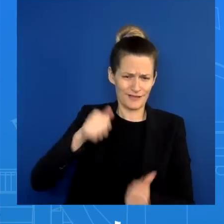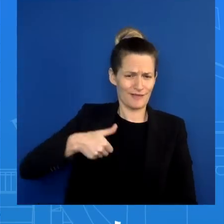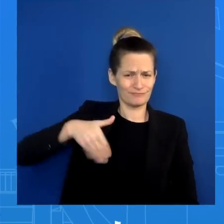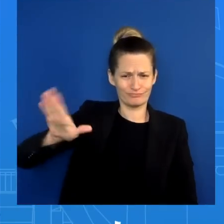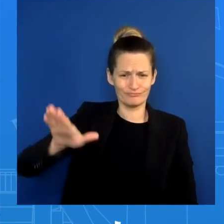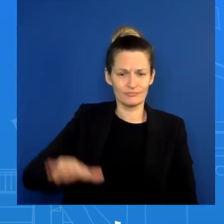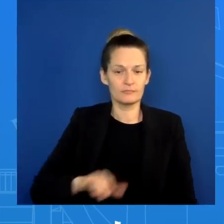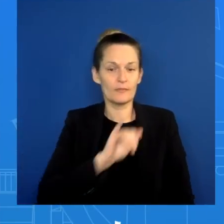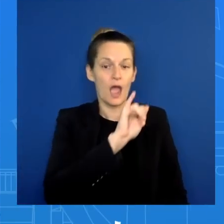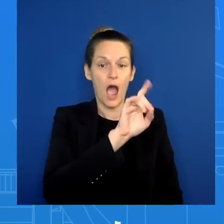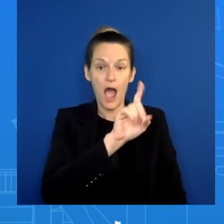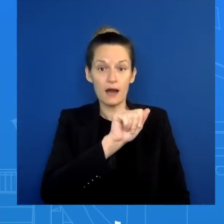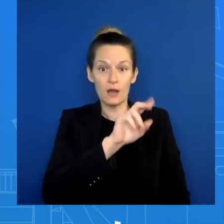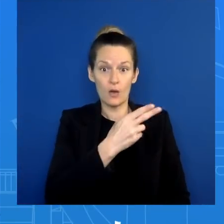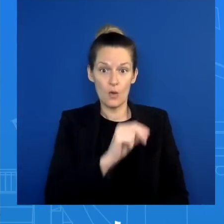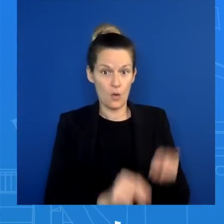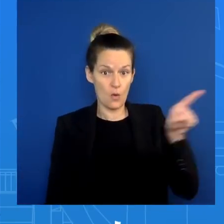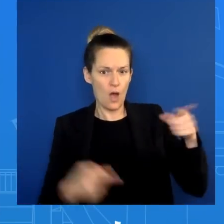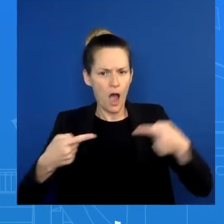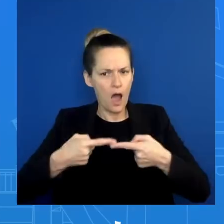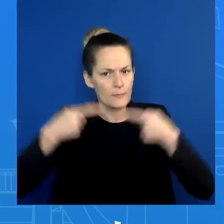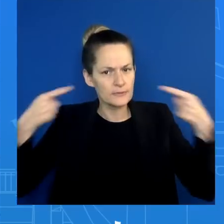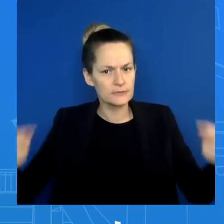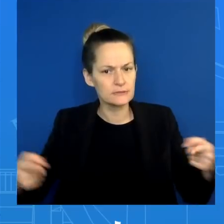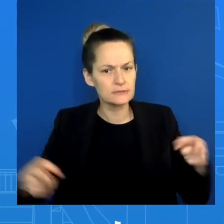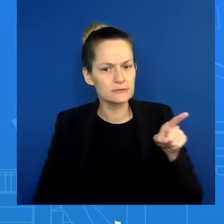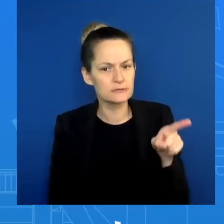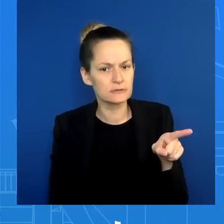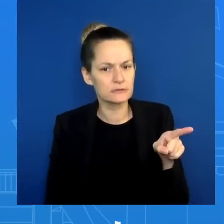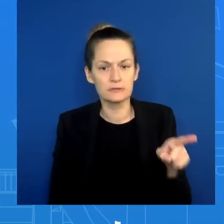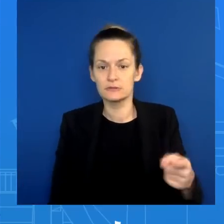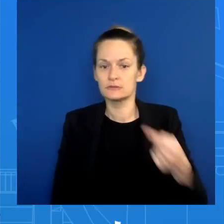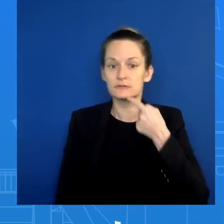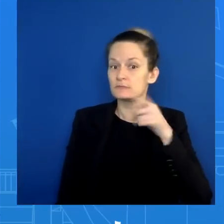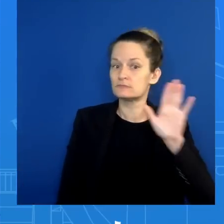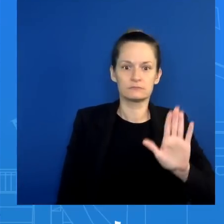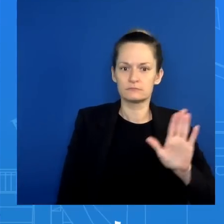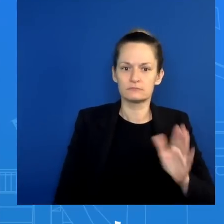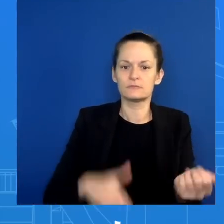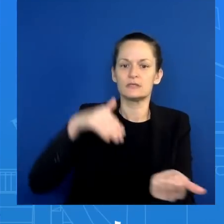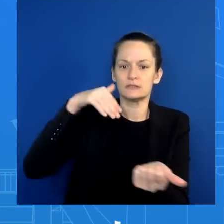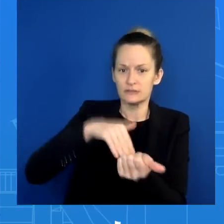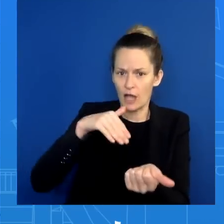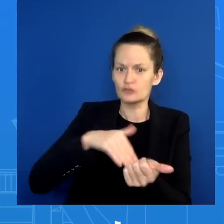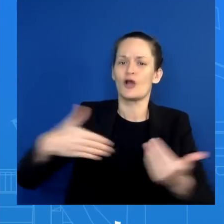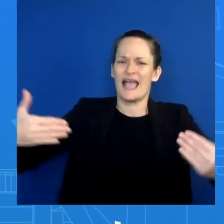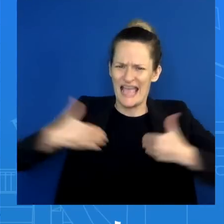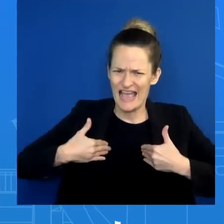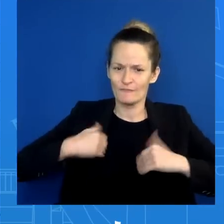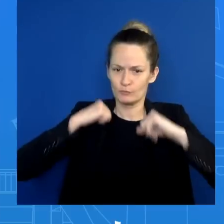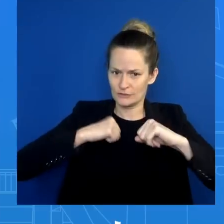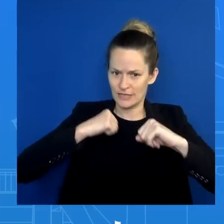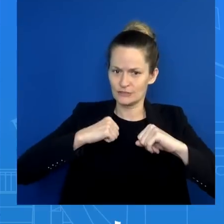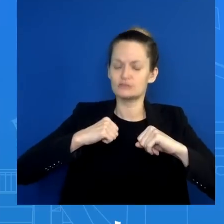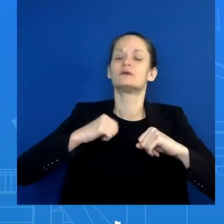are working to roll back the freedoms Americans have, you know, really depended on for nearly half a century.